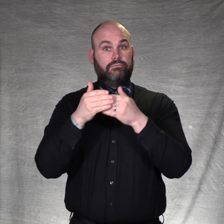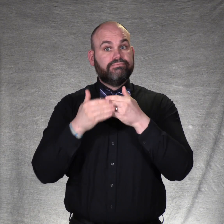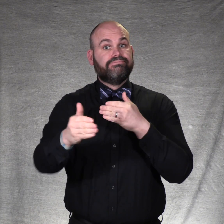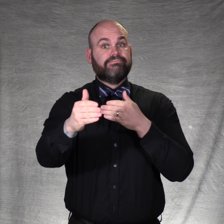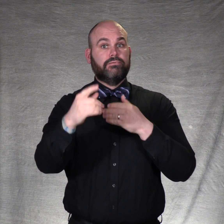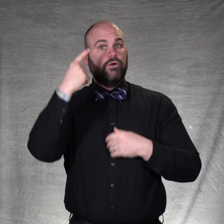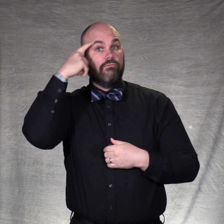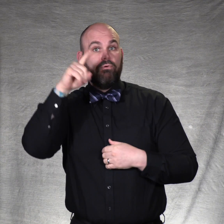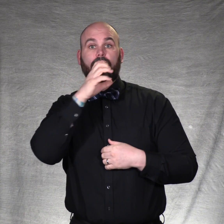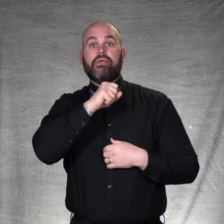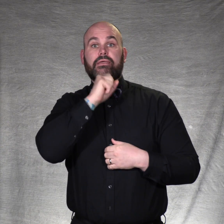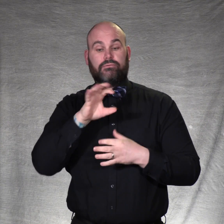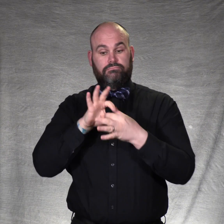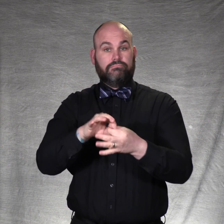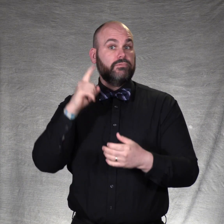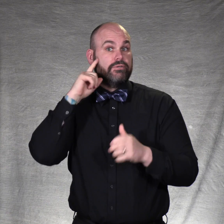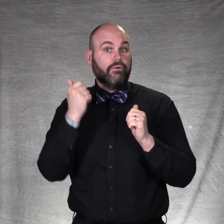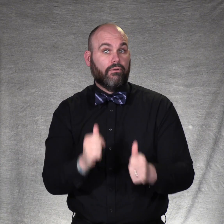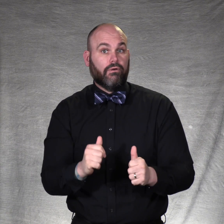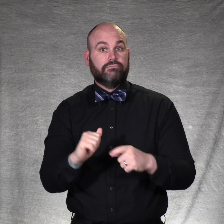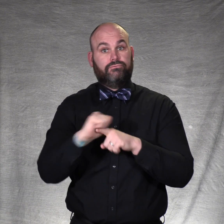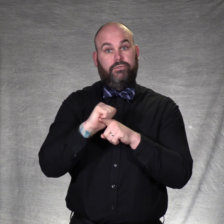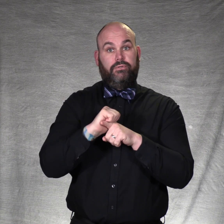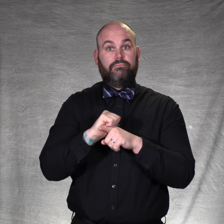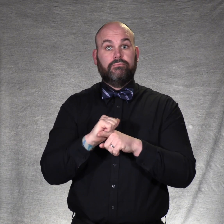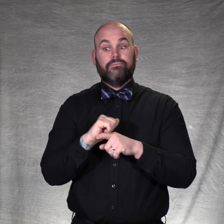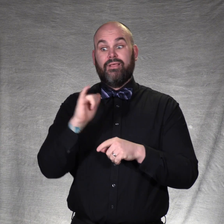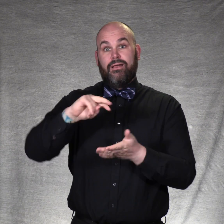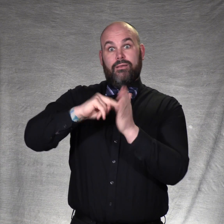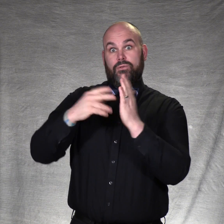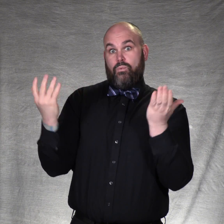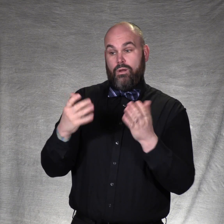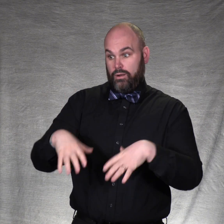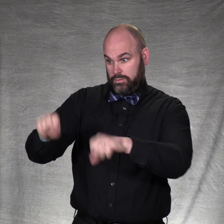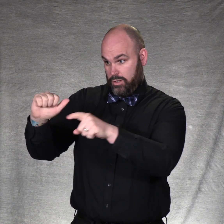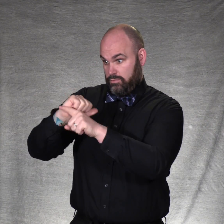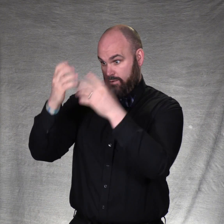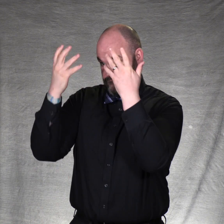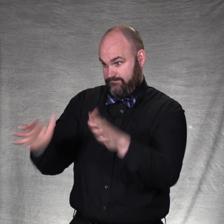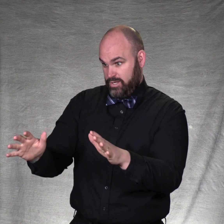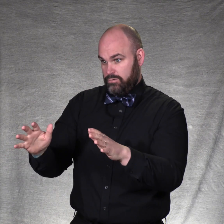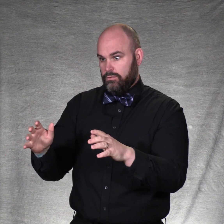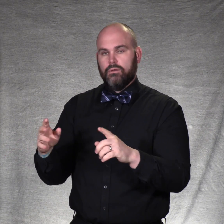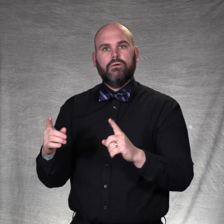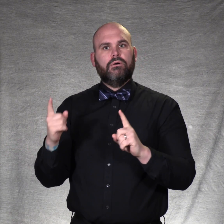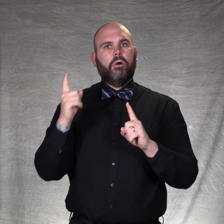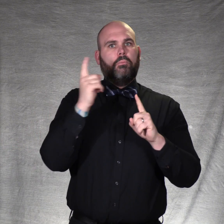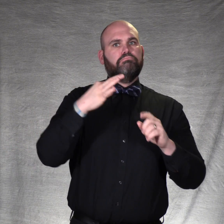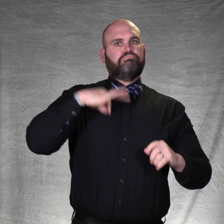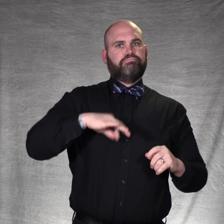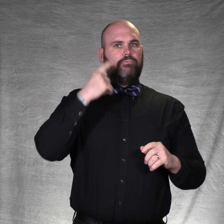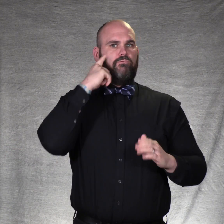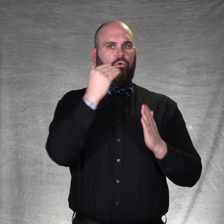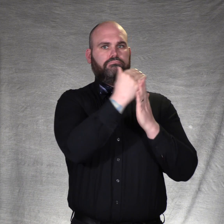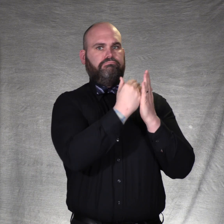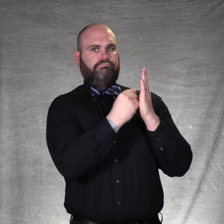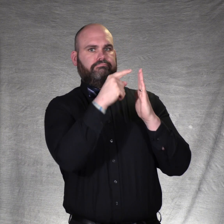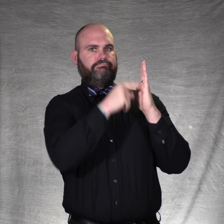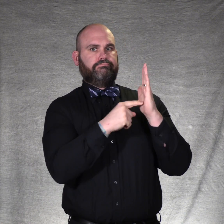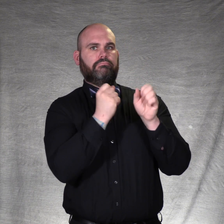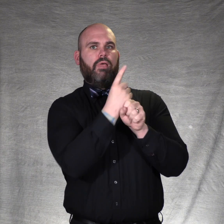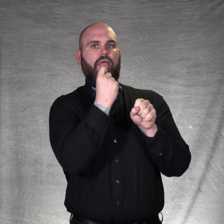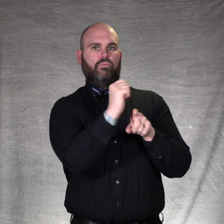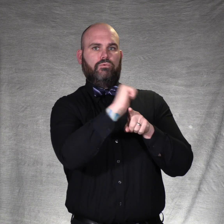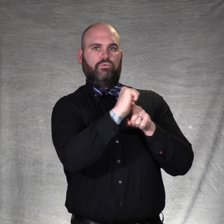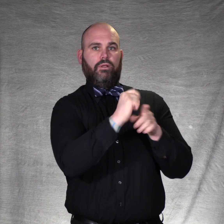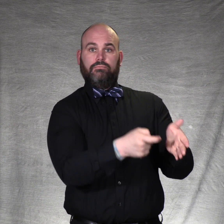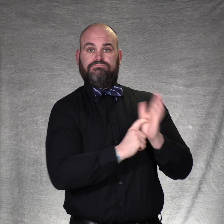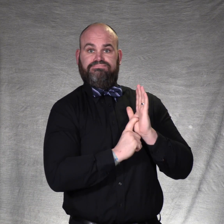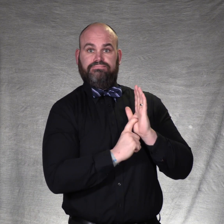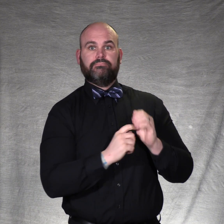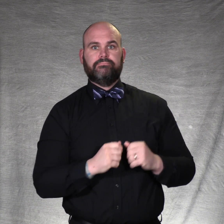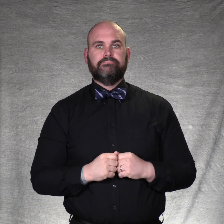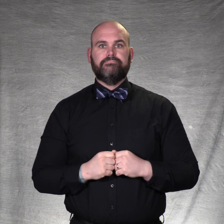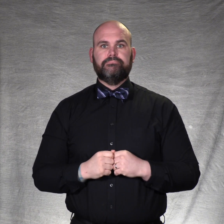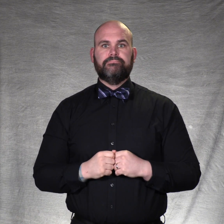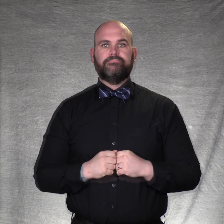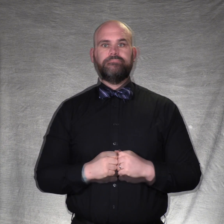about age-related hearing loss and have it count towards their annual training requirements.